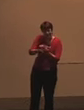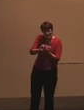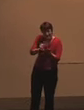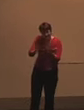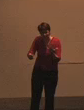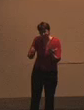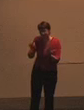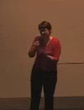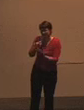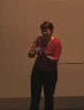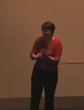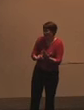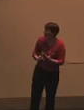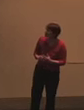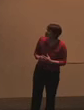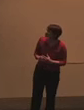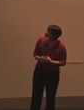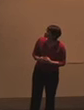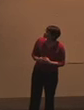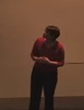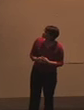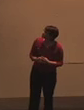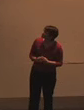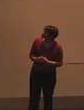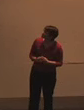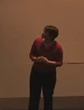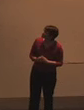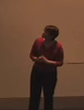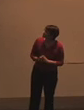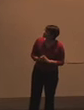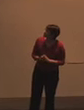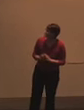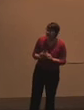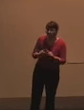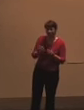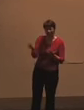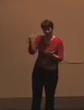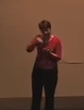So in here, some various kinds of a duality of the scales--